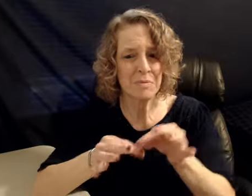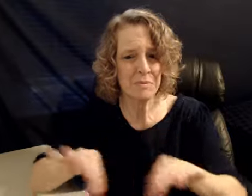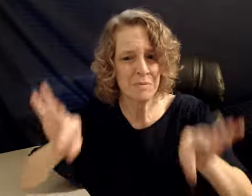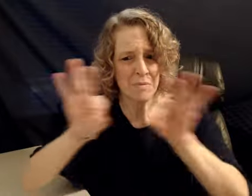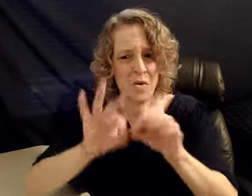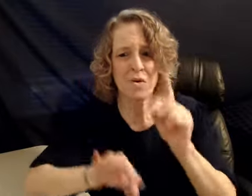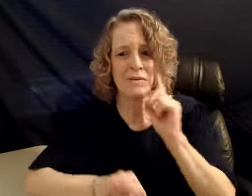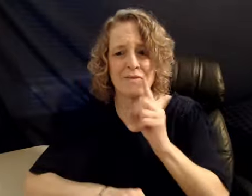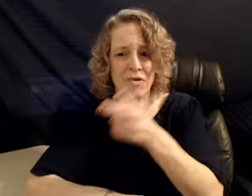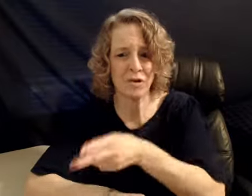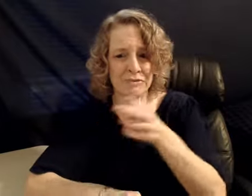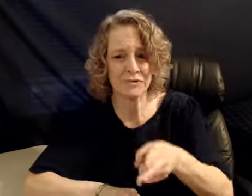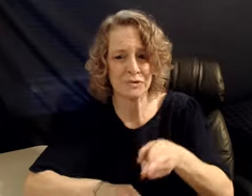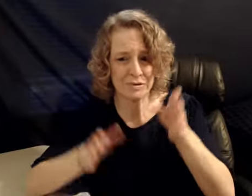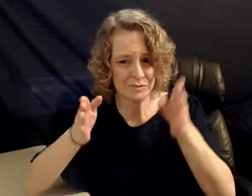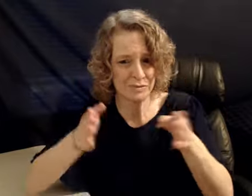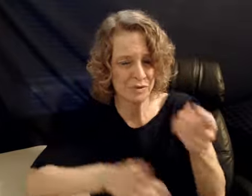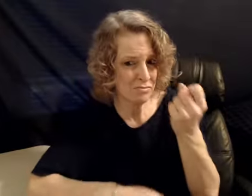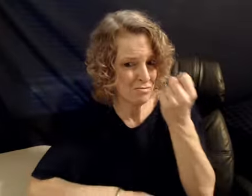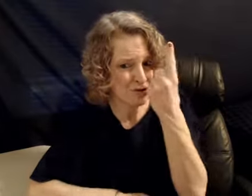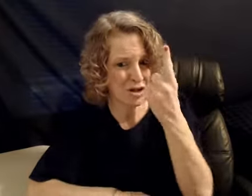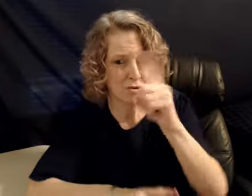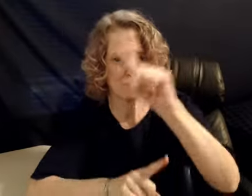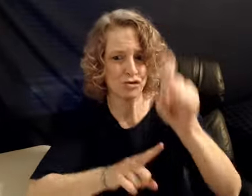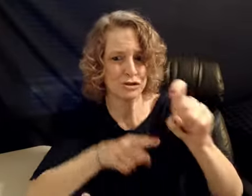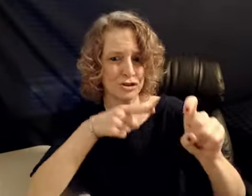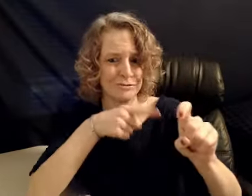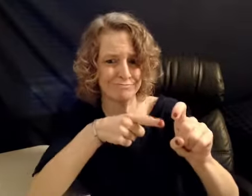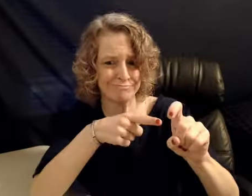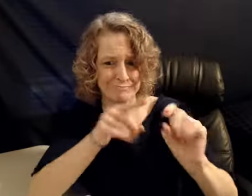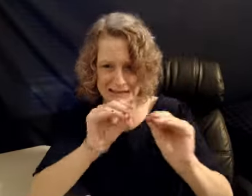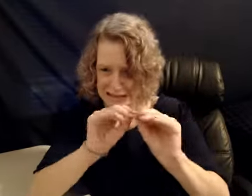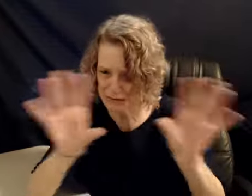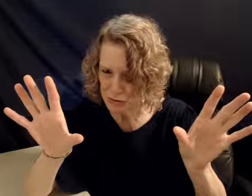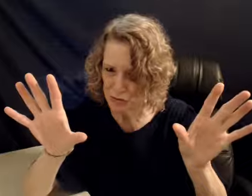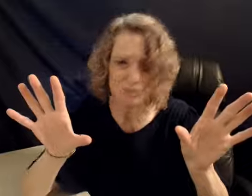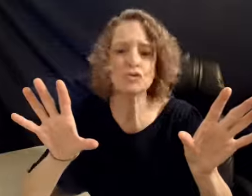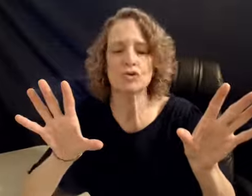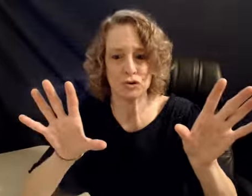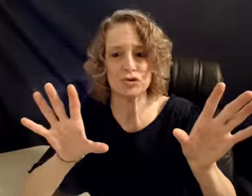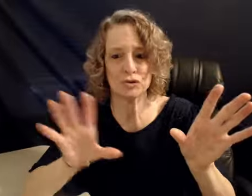It is important for D/HH to understand questions clearly.